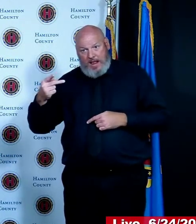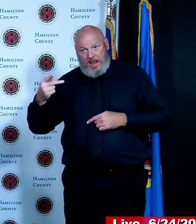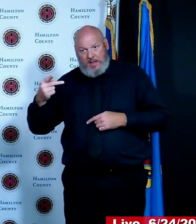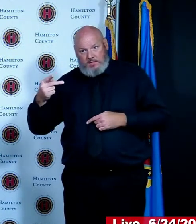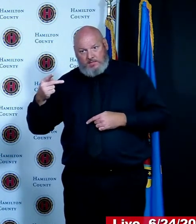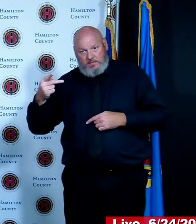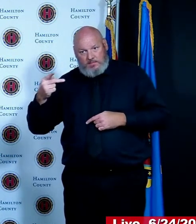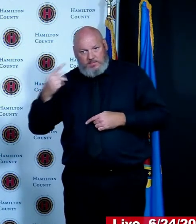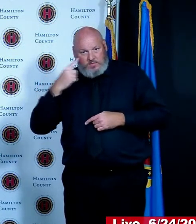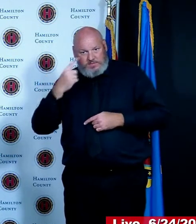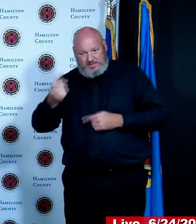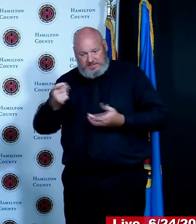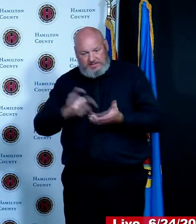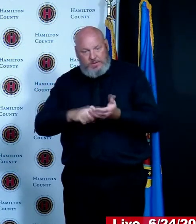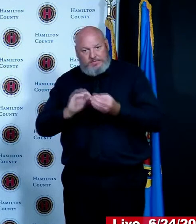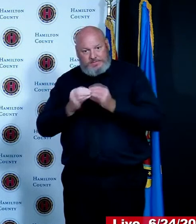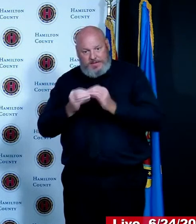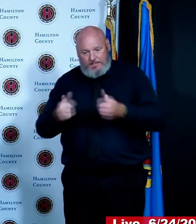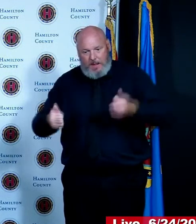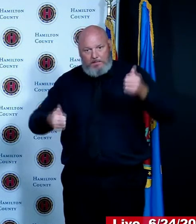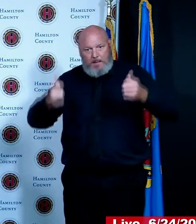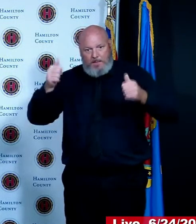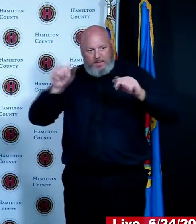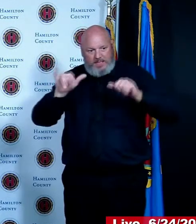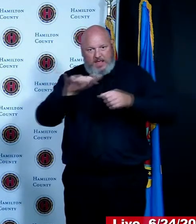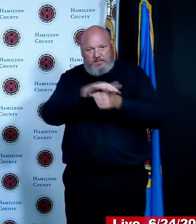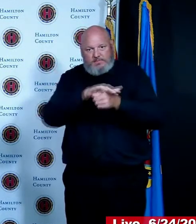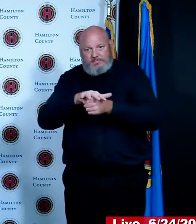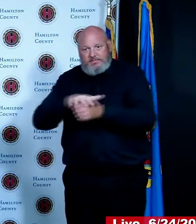community and we open things back up there's more opportunities for the